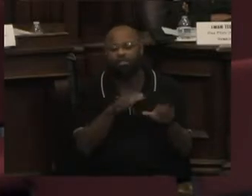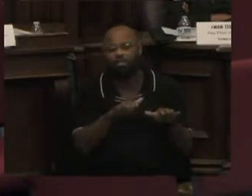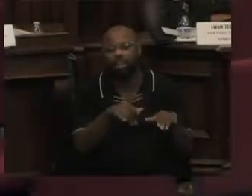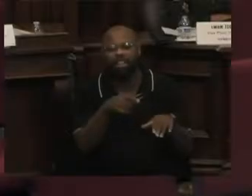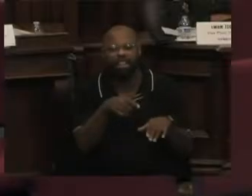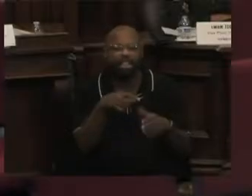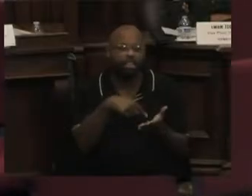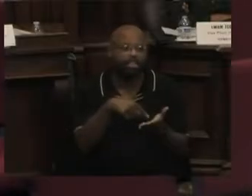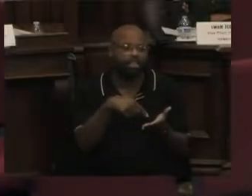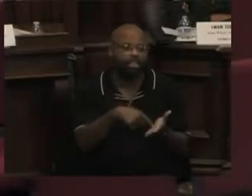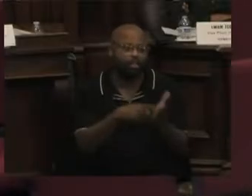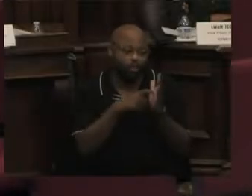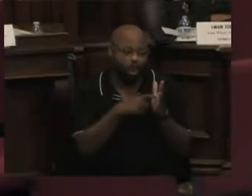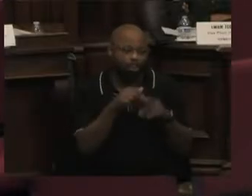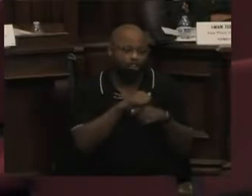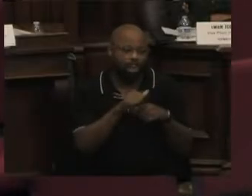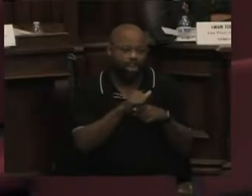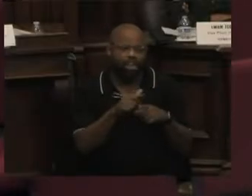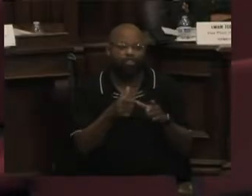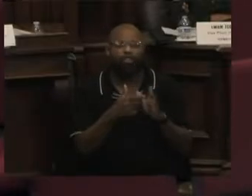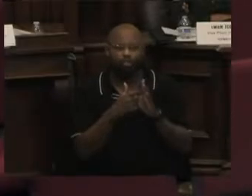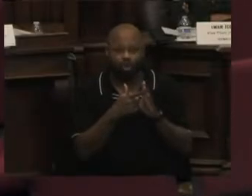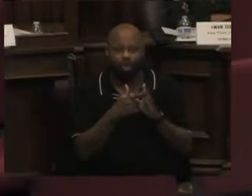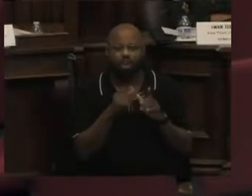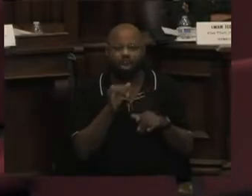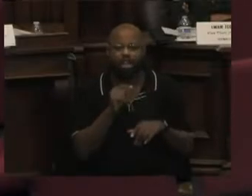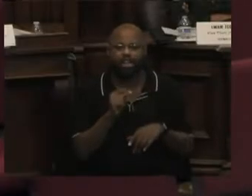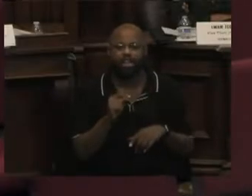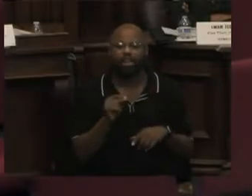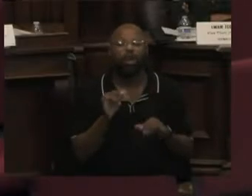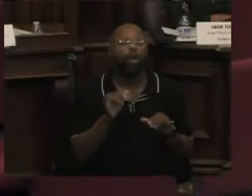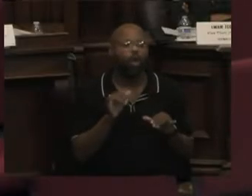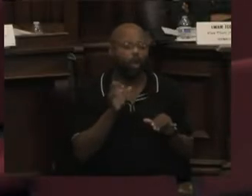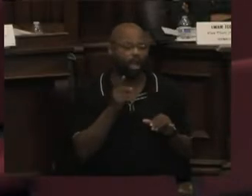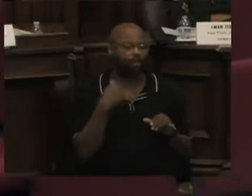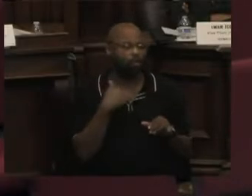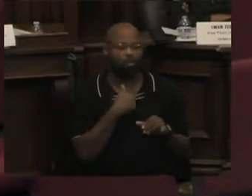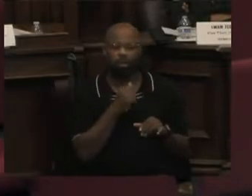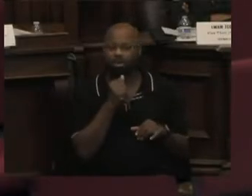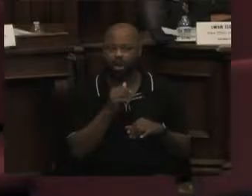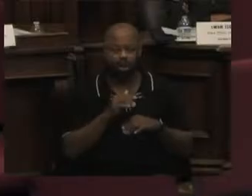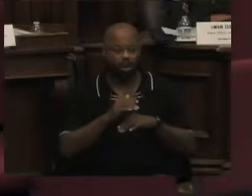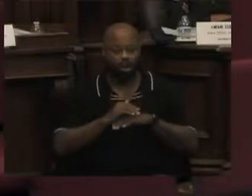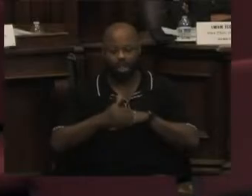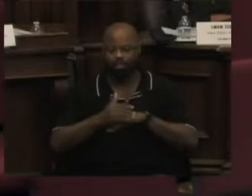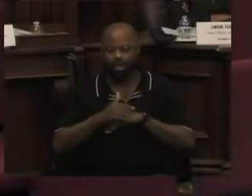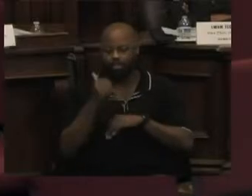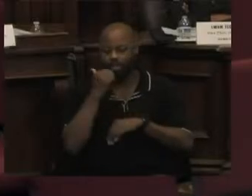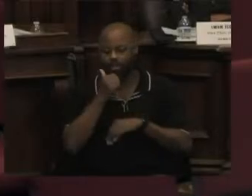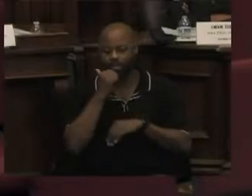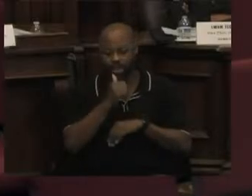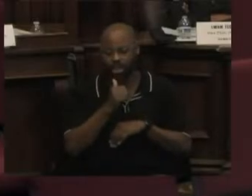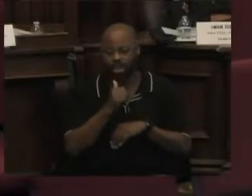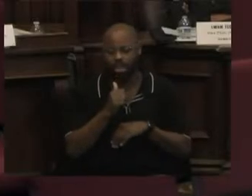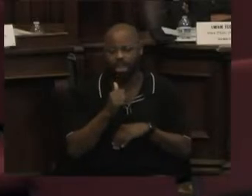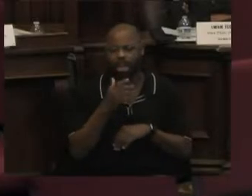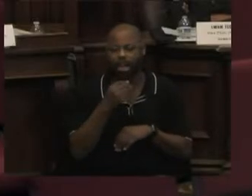Okay. I